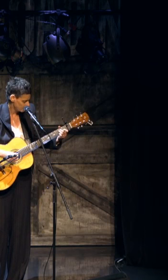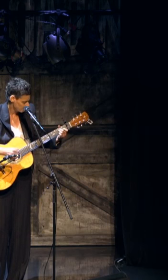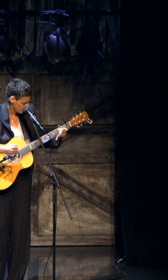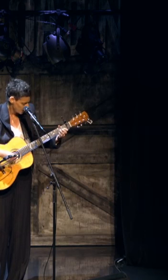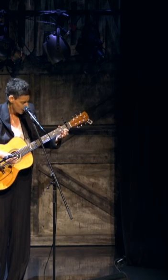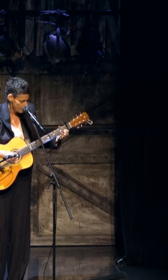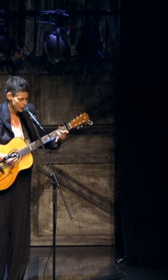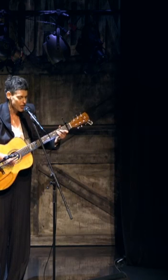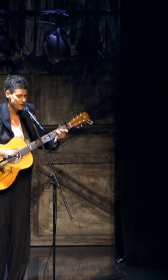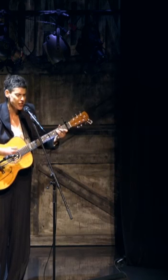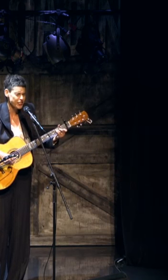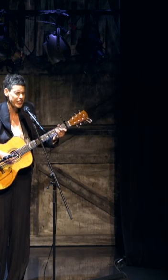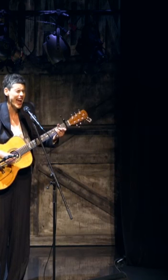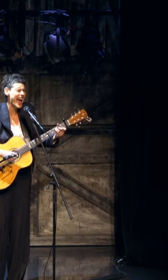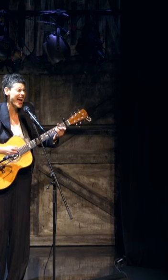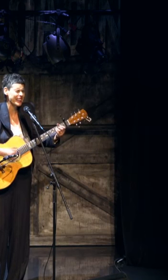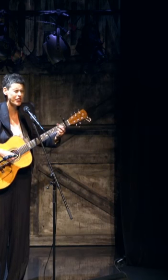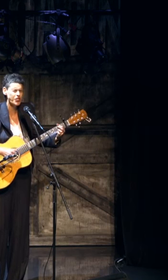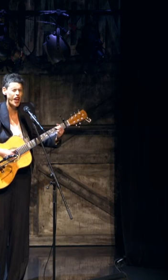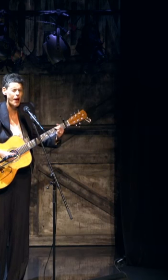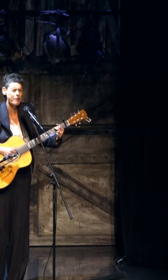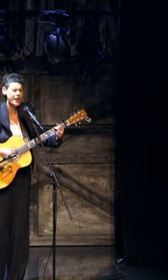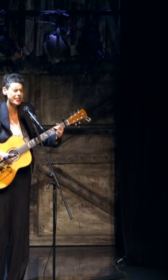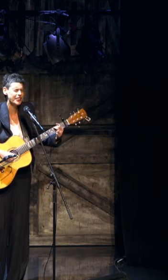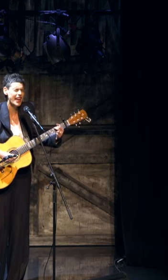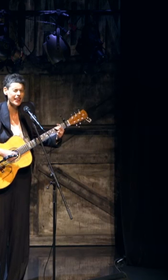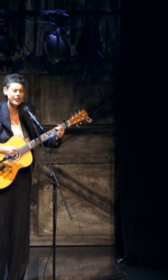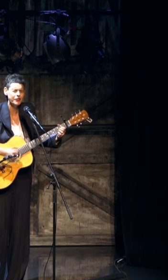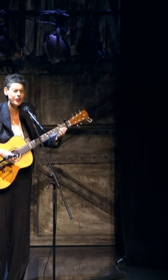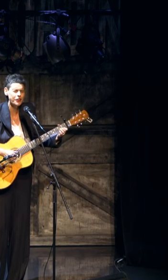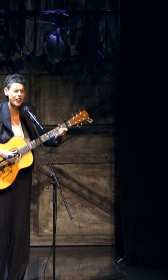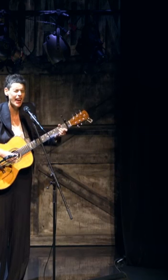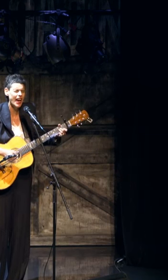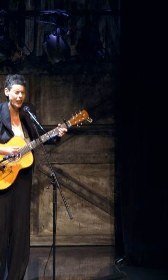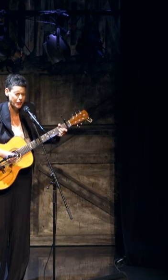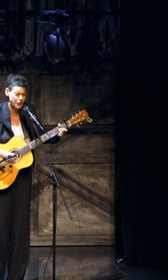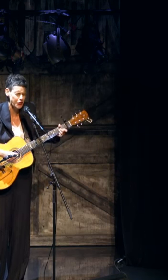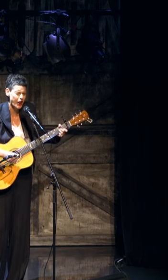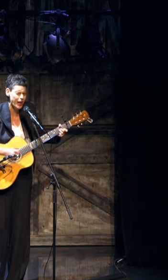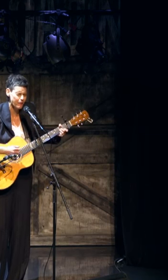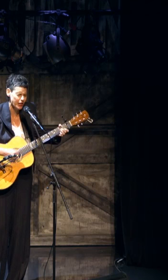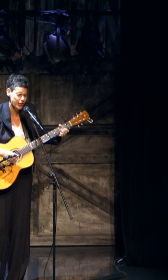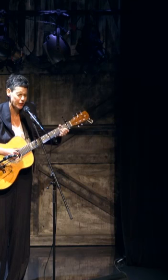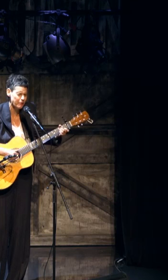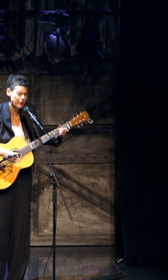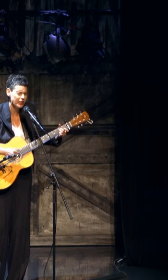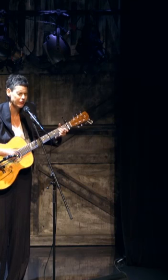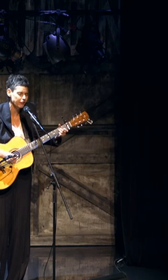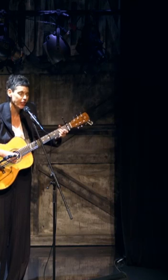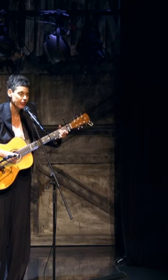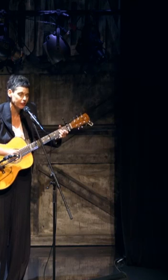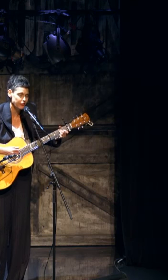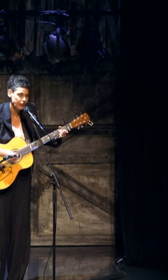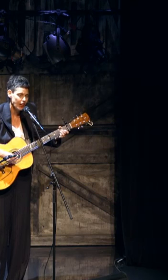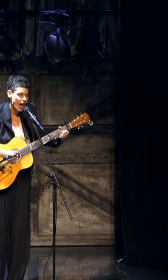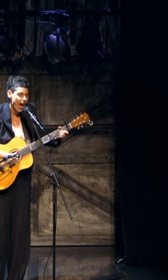# Forgiveness like the sharpest knife # Oh, God, inscribe me in the Book Of Life